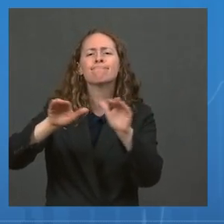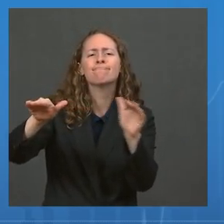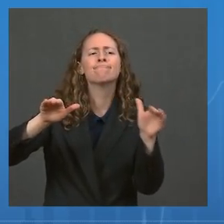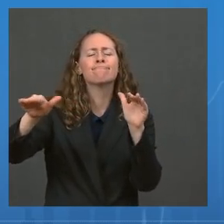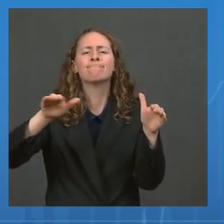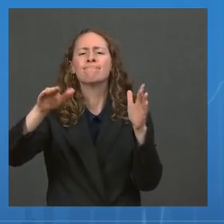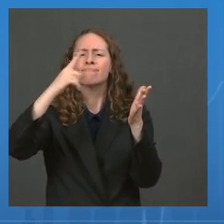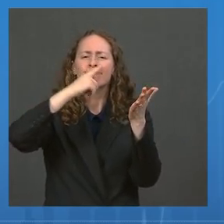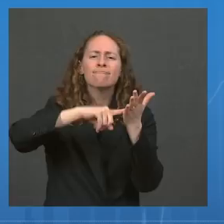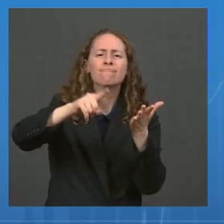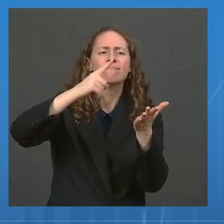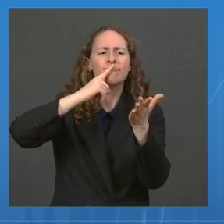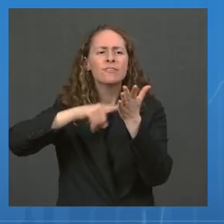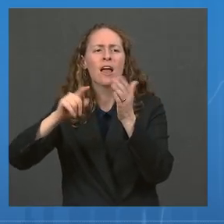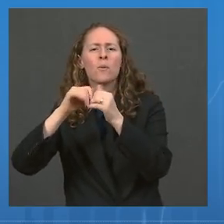to vaccinate the unvaccinated.